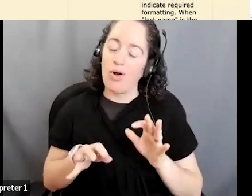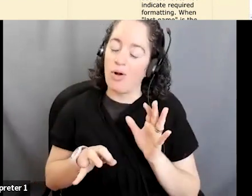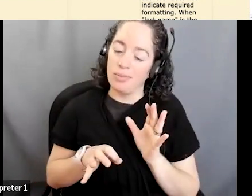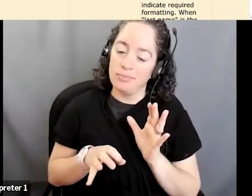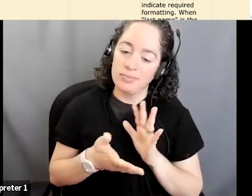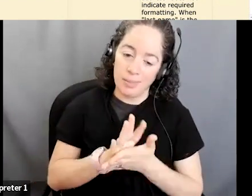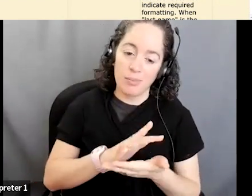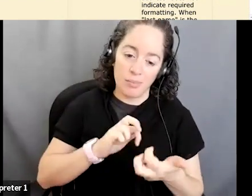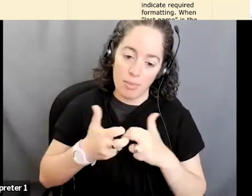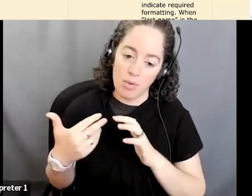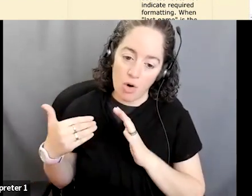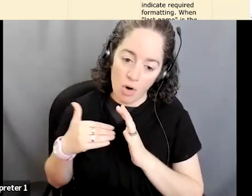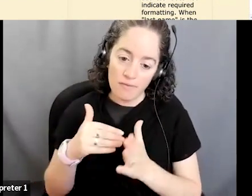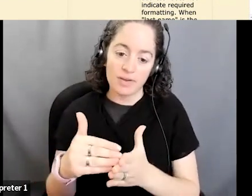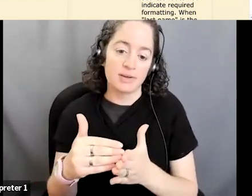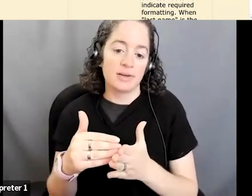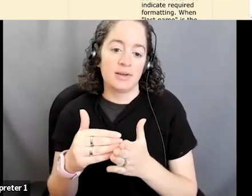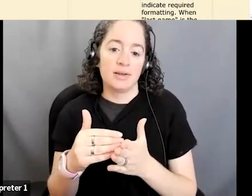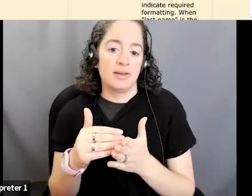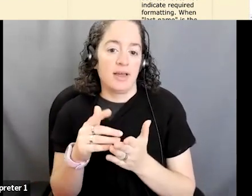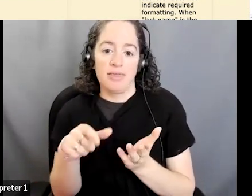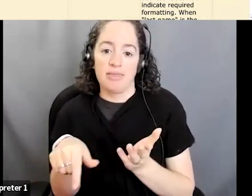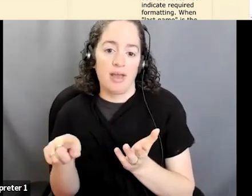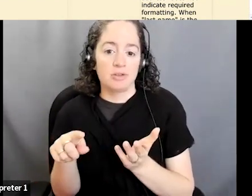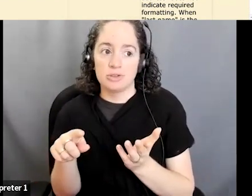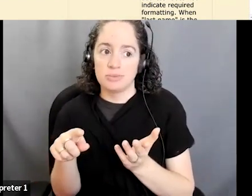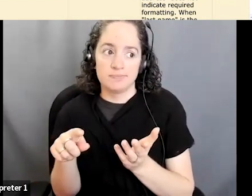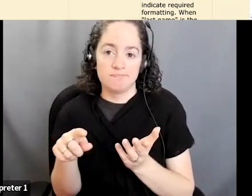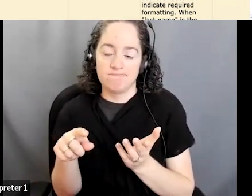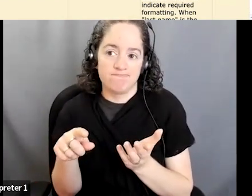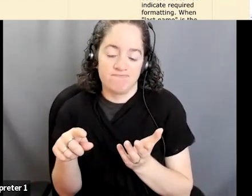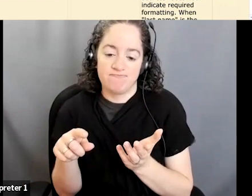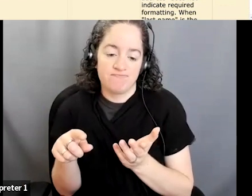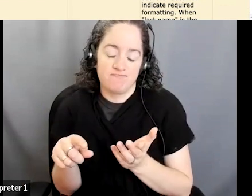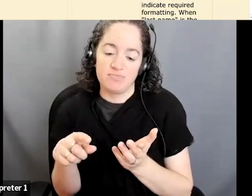because they just did not work with the screen reader in many cases.